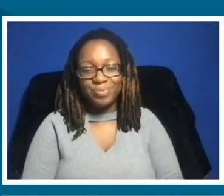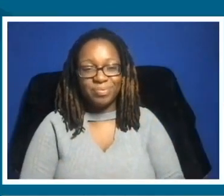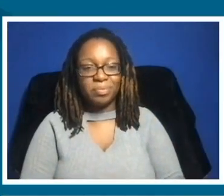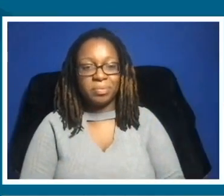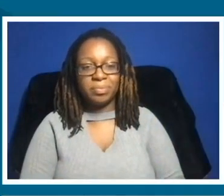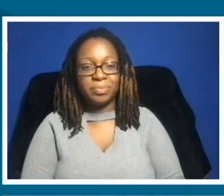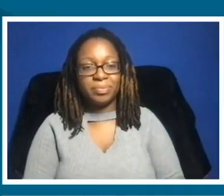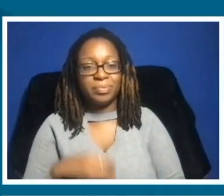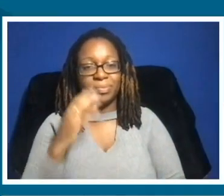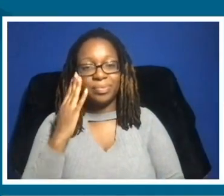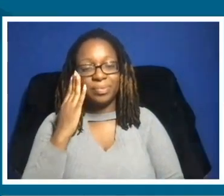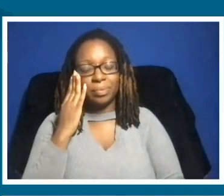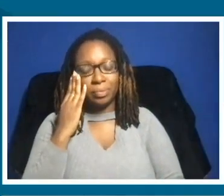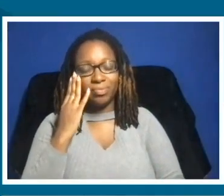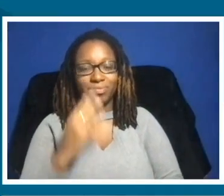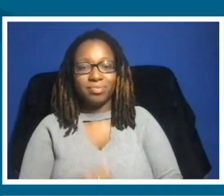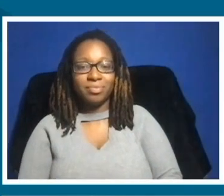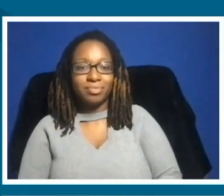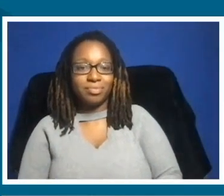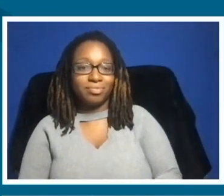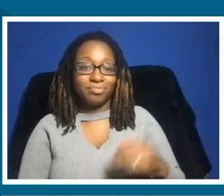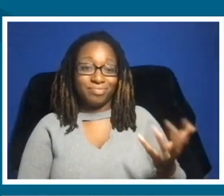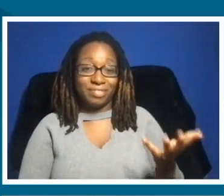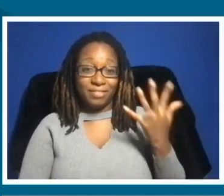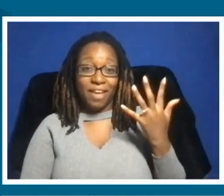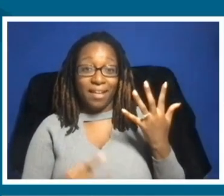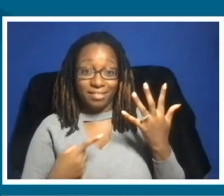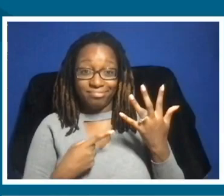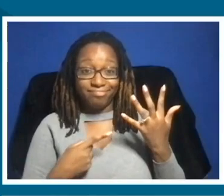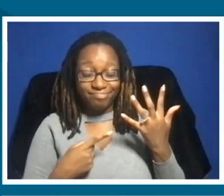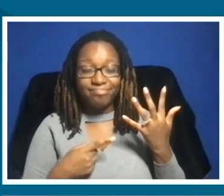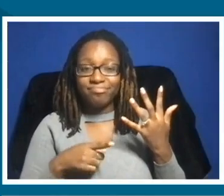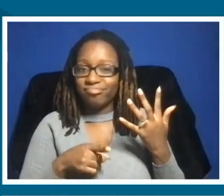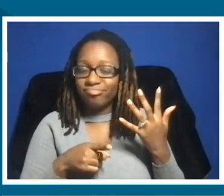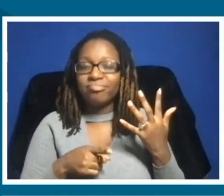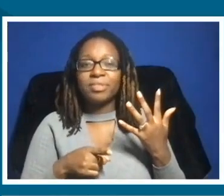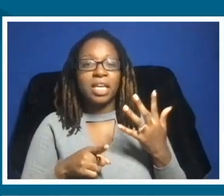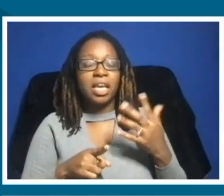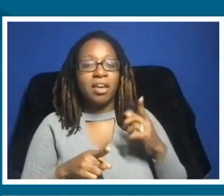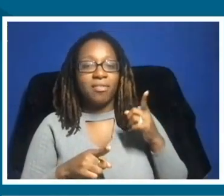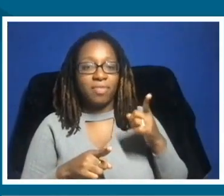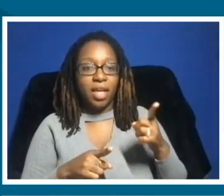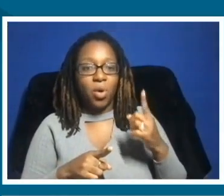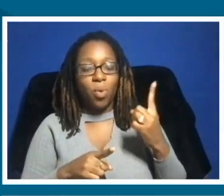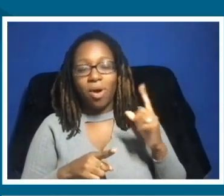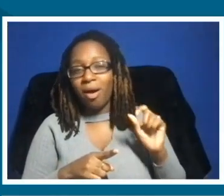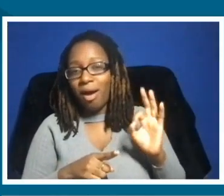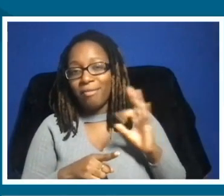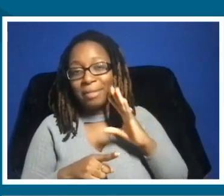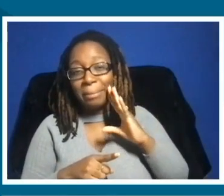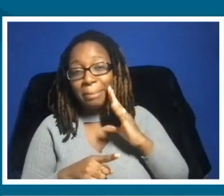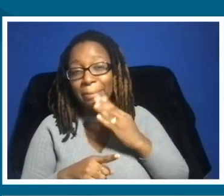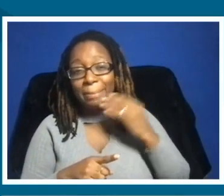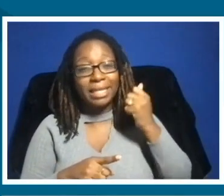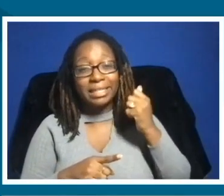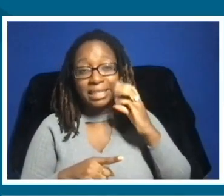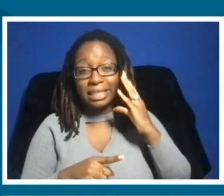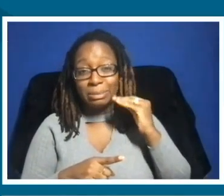um so these five people represent one of the best experiments